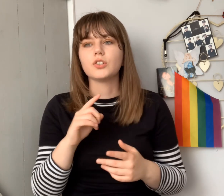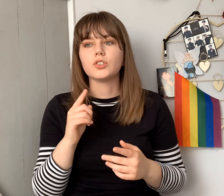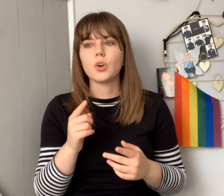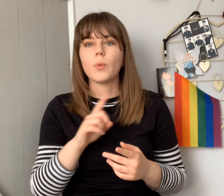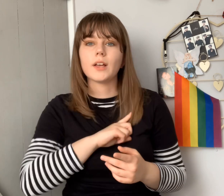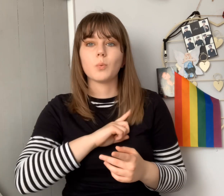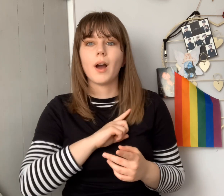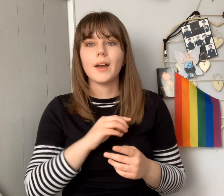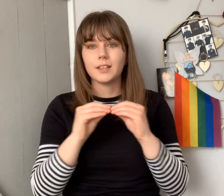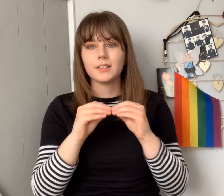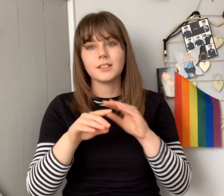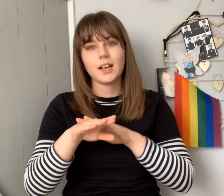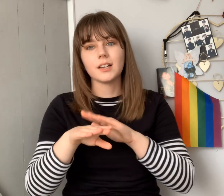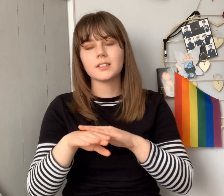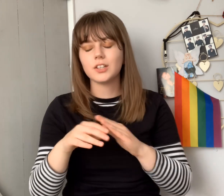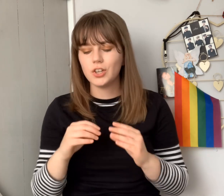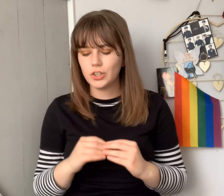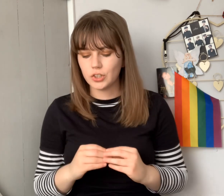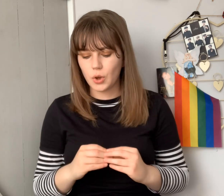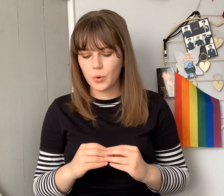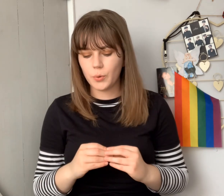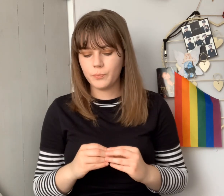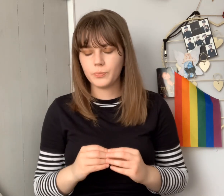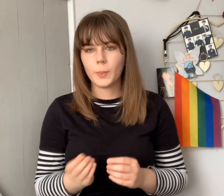So that's why he kissed his hand